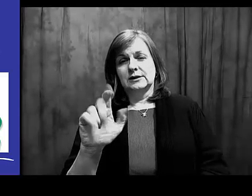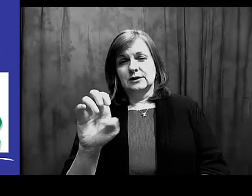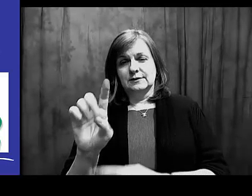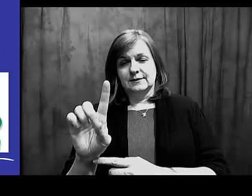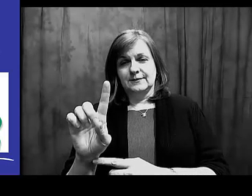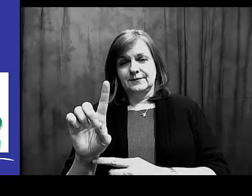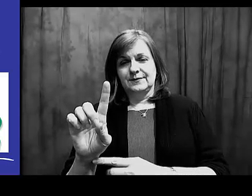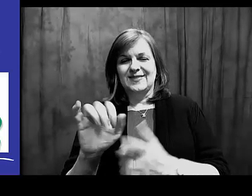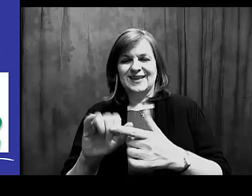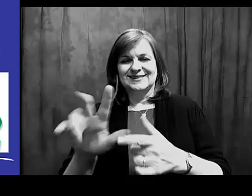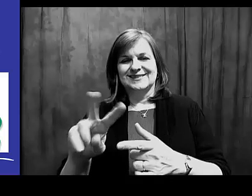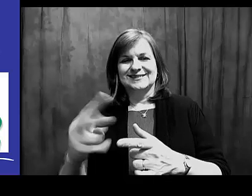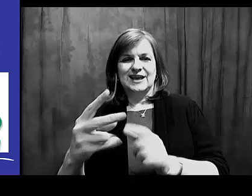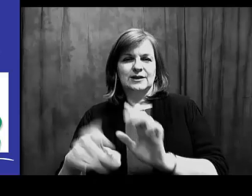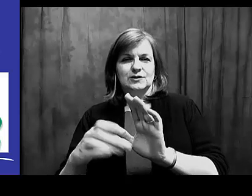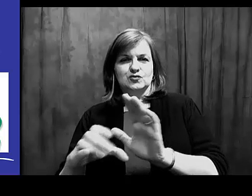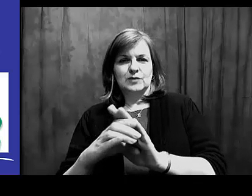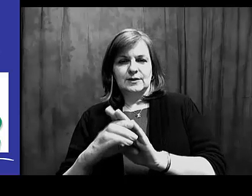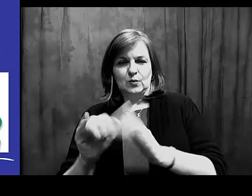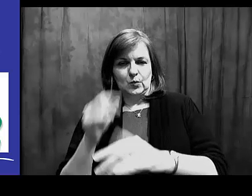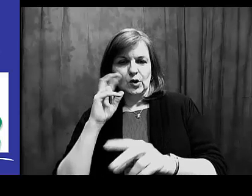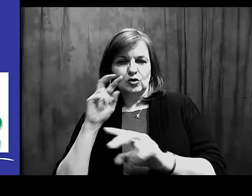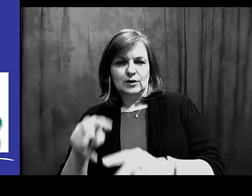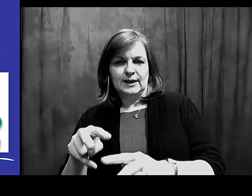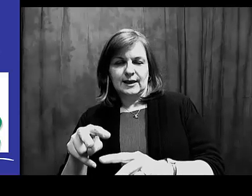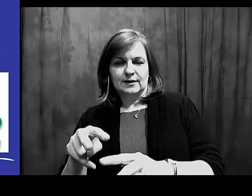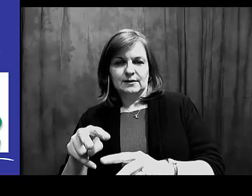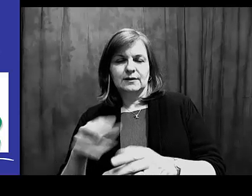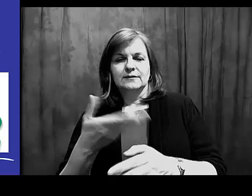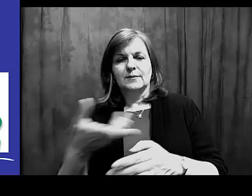so wrinkled falls into a second trait category for us